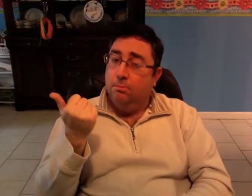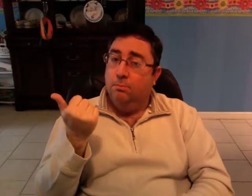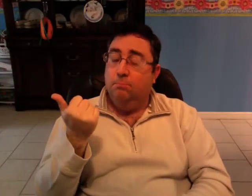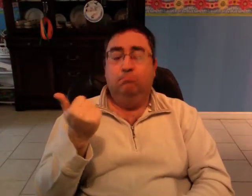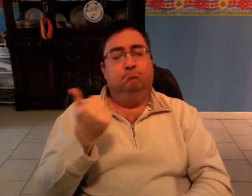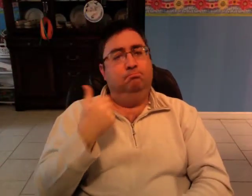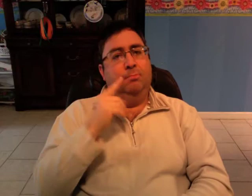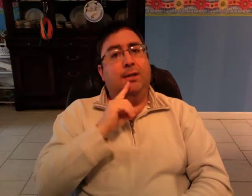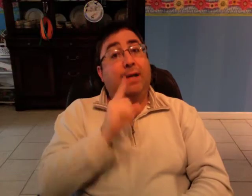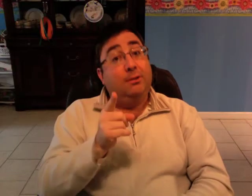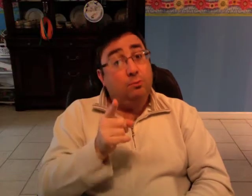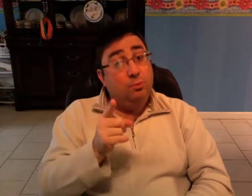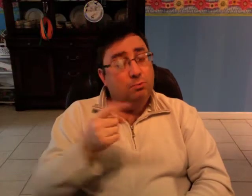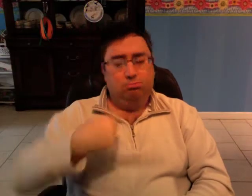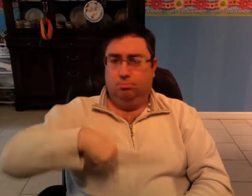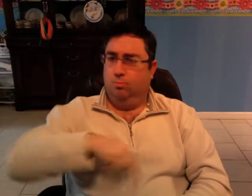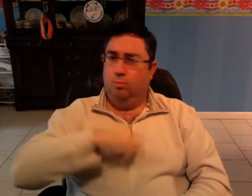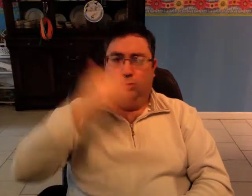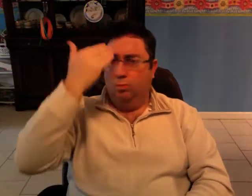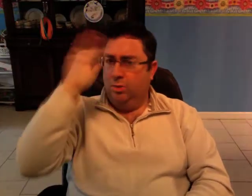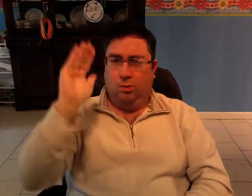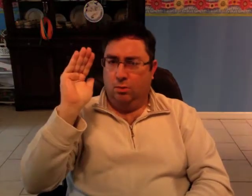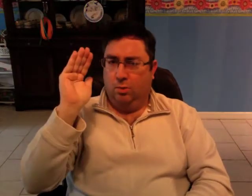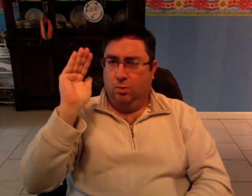Actually, we don't know.